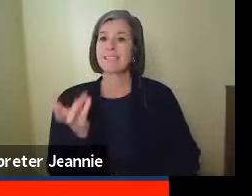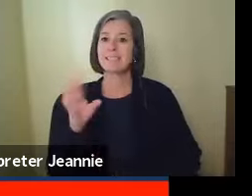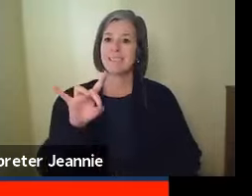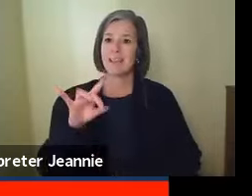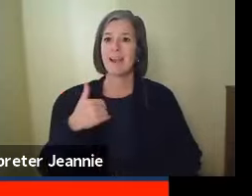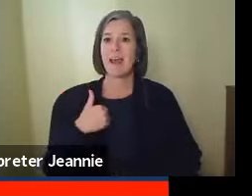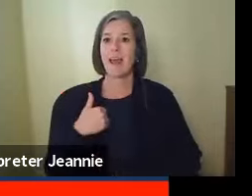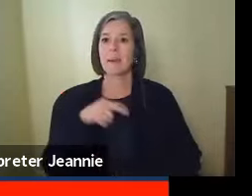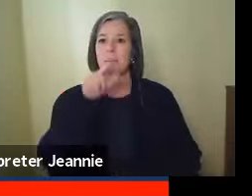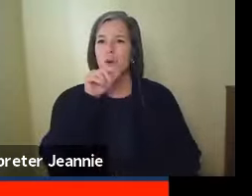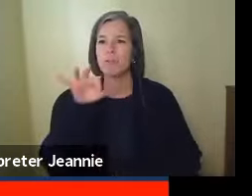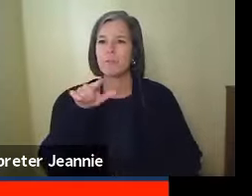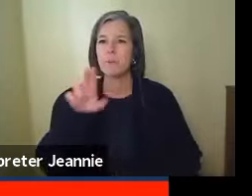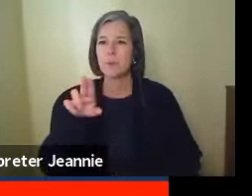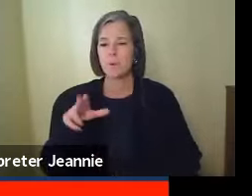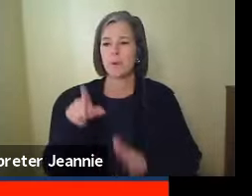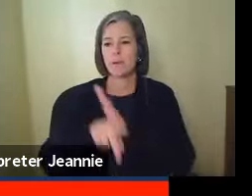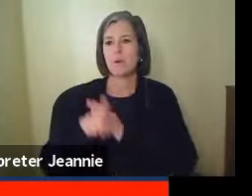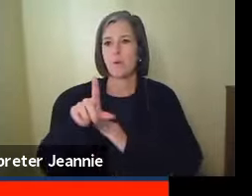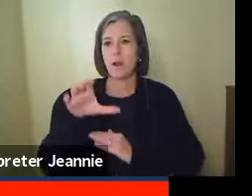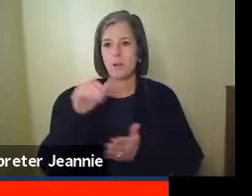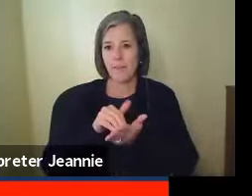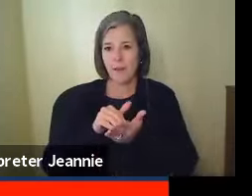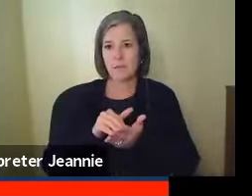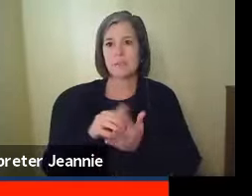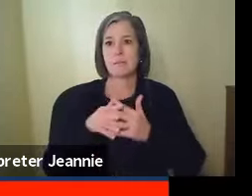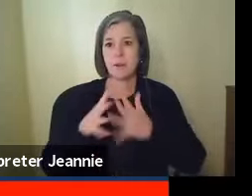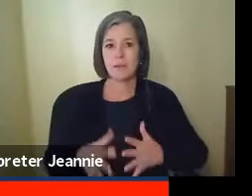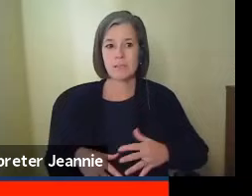that killed 100,000 Americans. In 1957 another avian